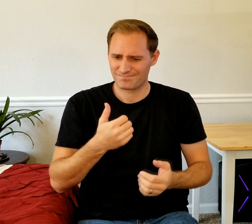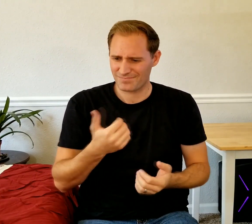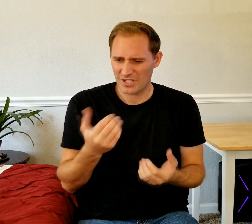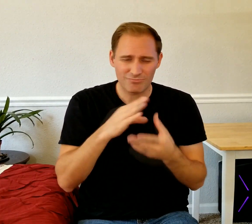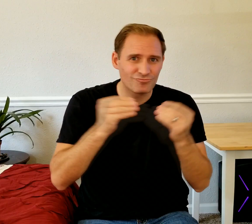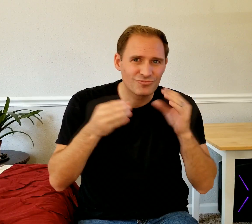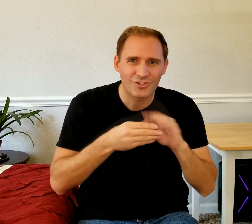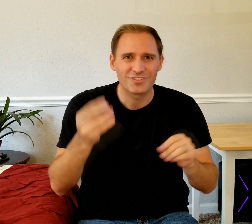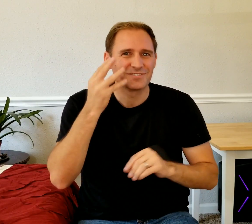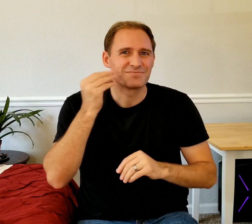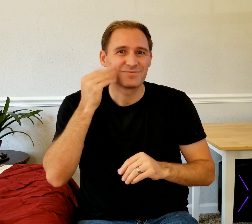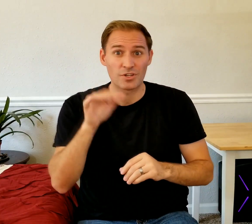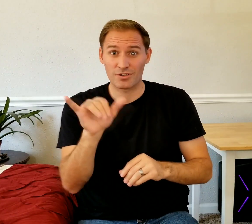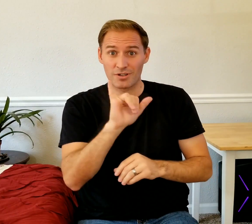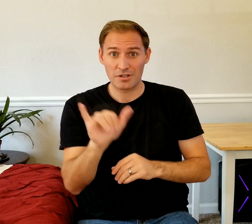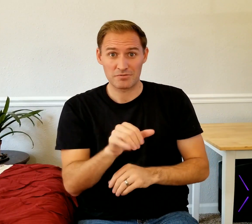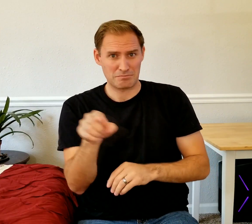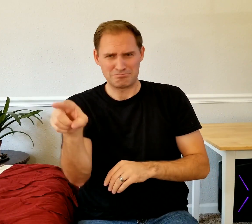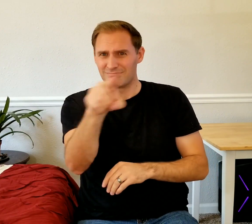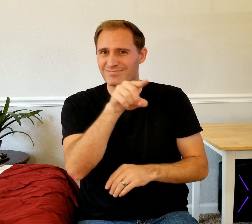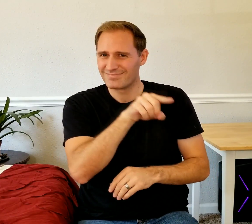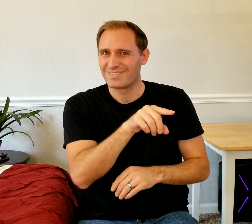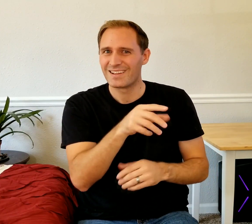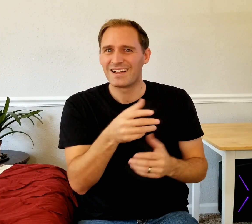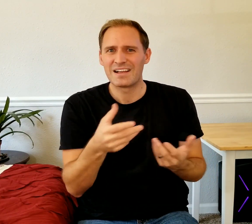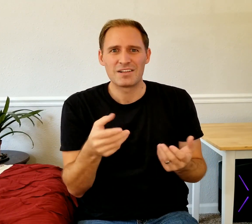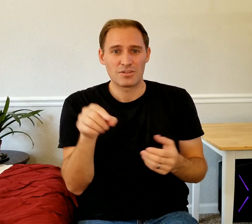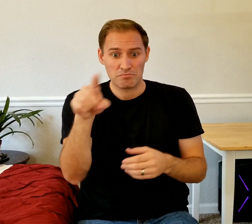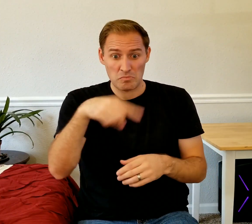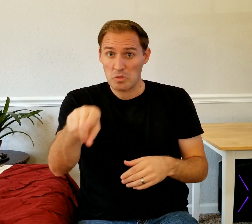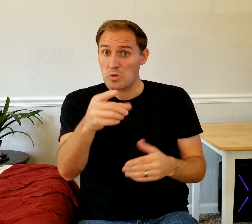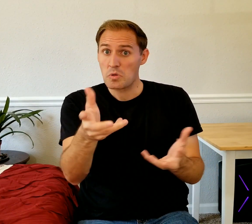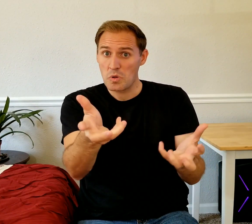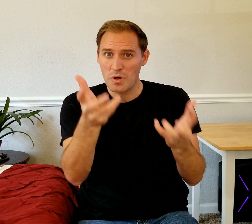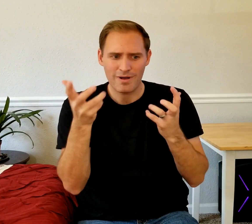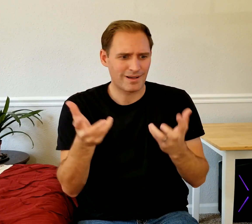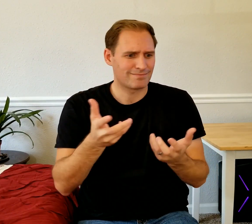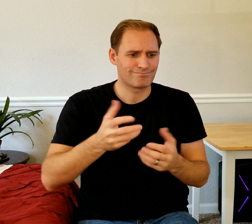from you as well what is it that you wanted to get out of your career or what